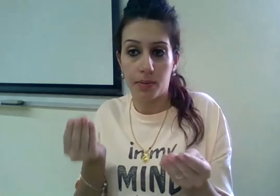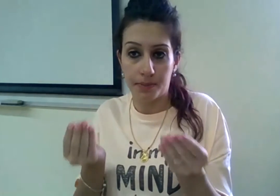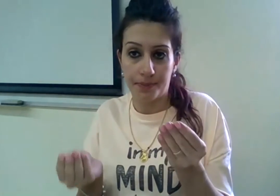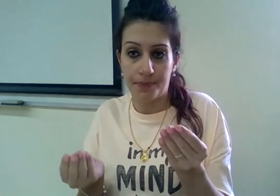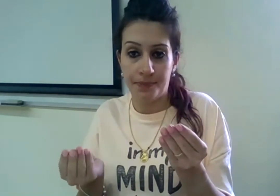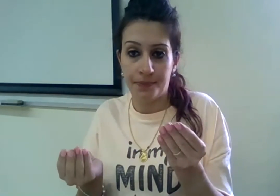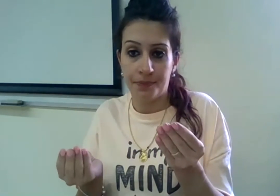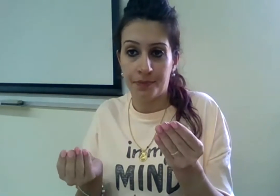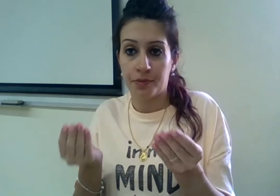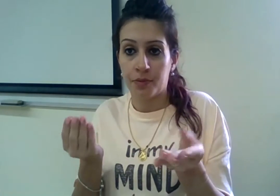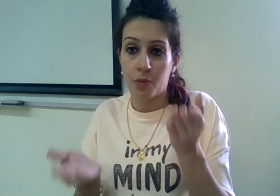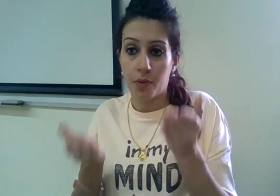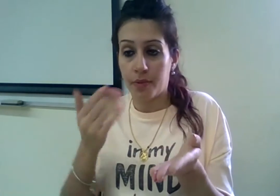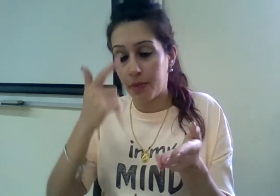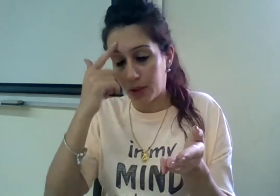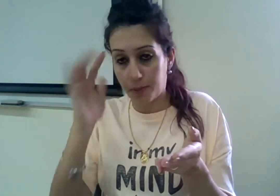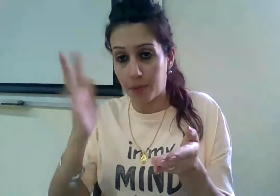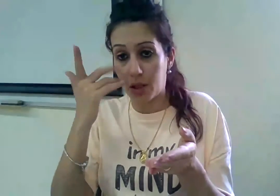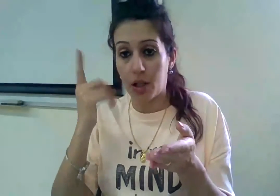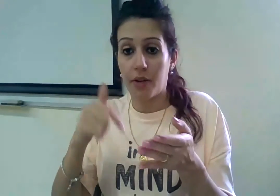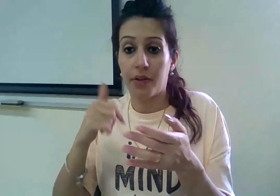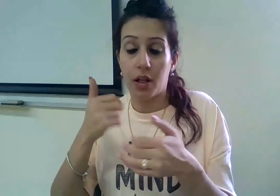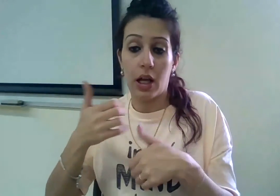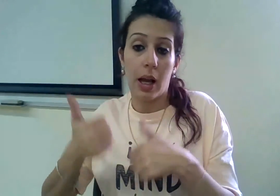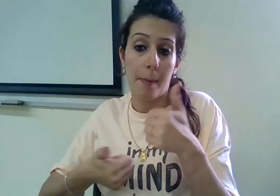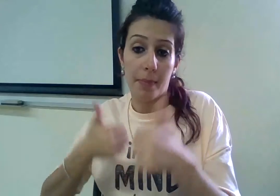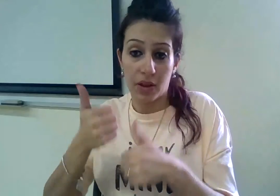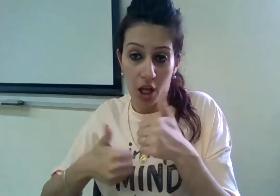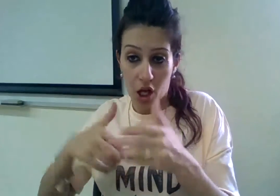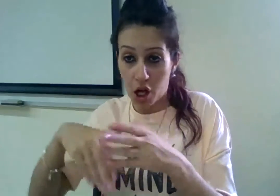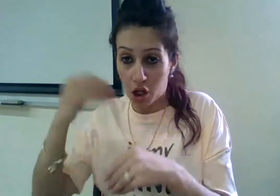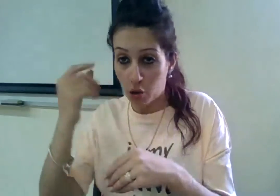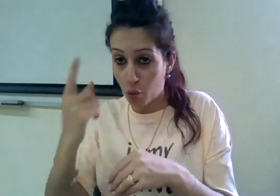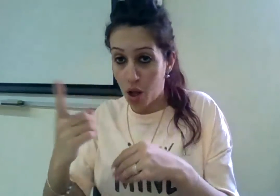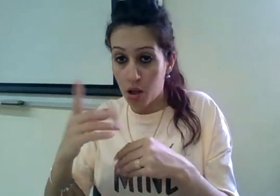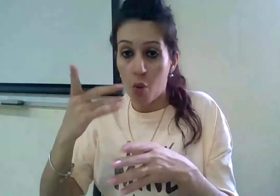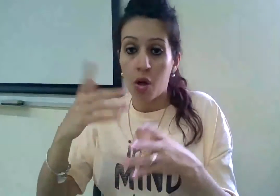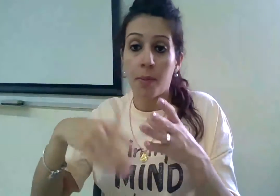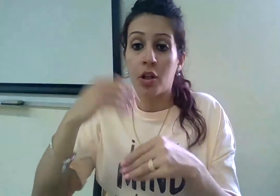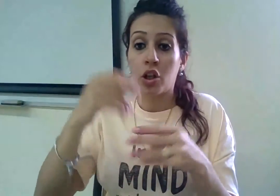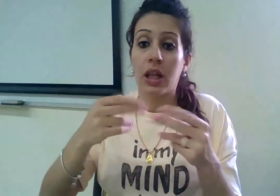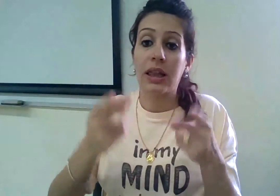So I think that this question can also trigger this this whole questioning